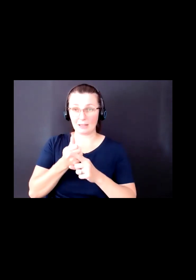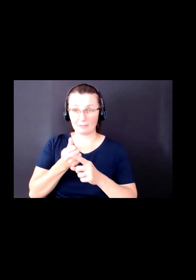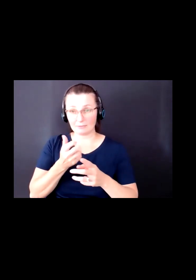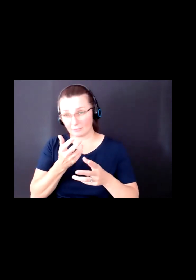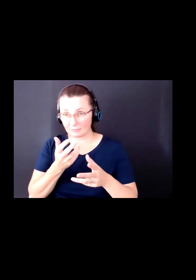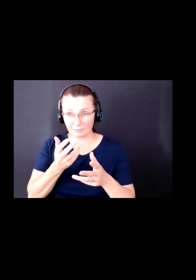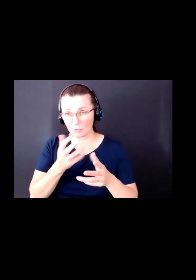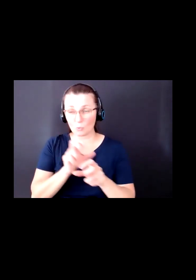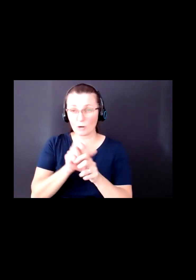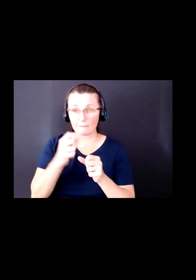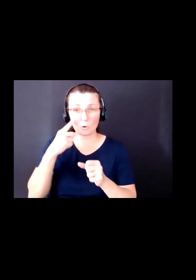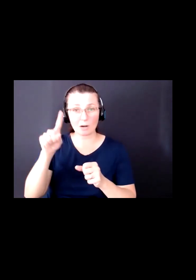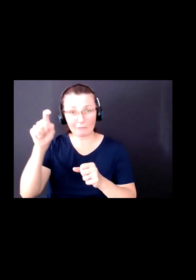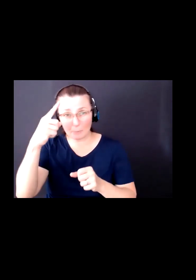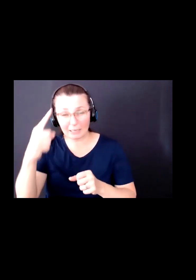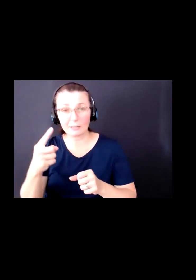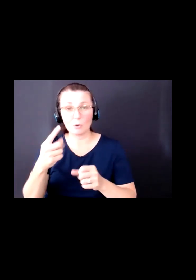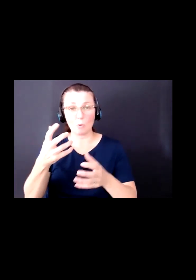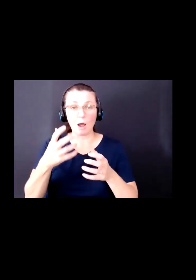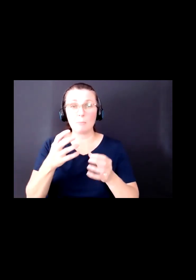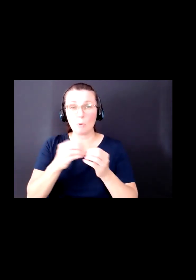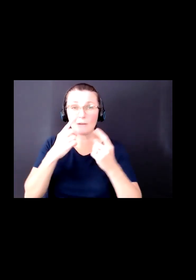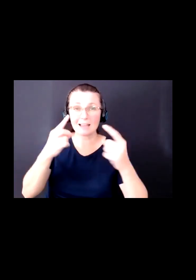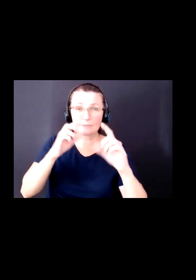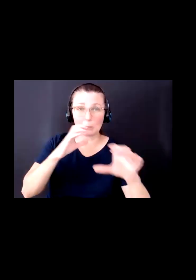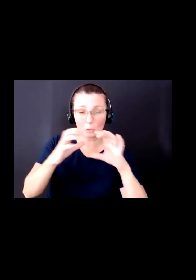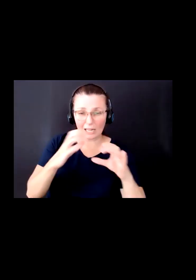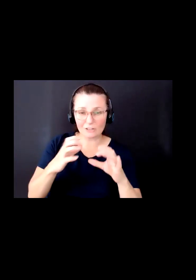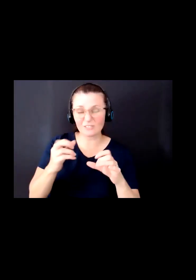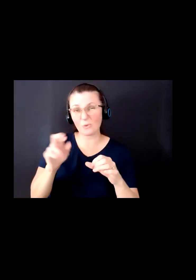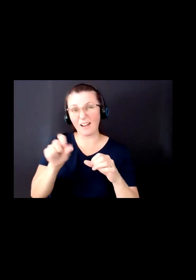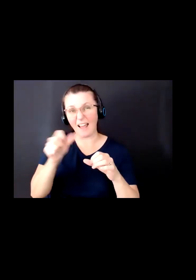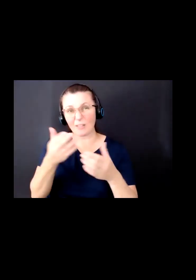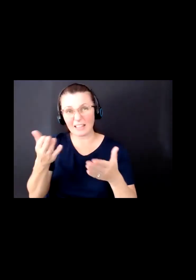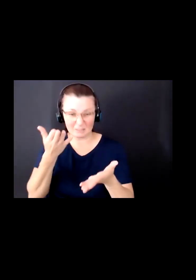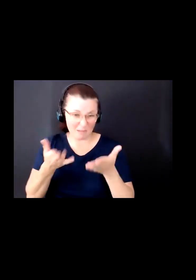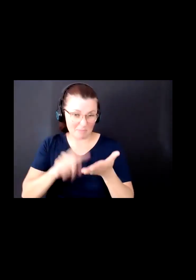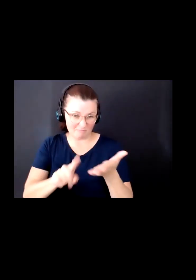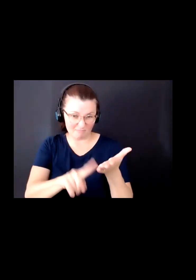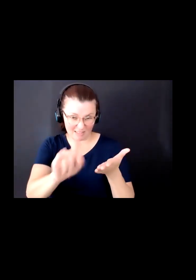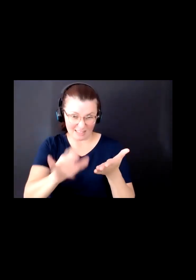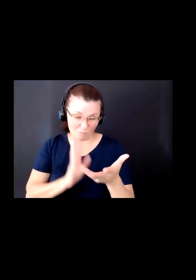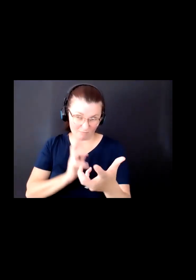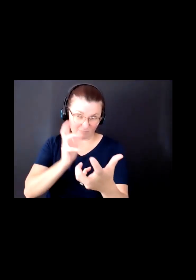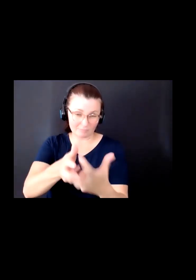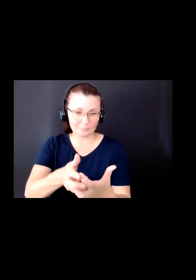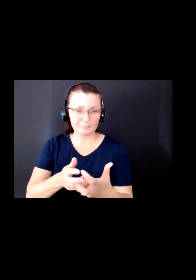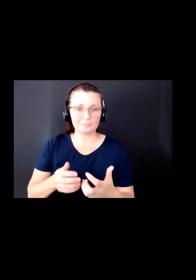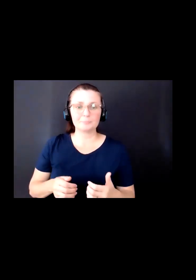effective communication reasons or certainly other reasons. We at MOD have the Client Assistance Program, which is a federal